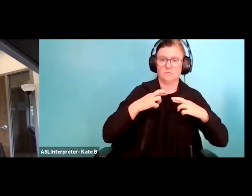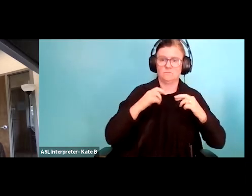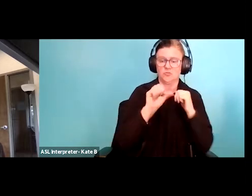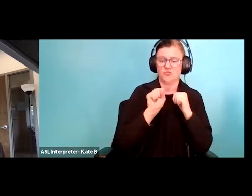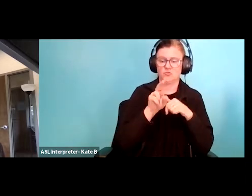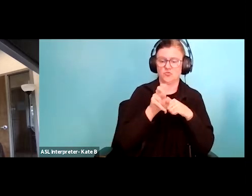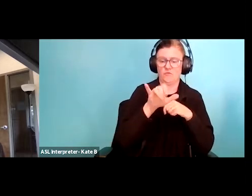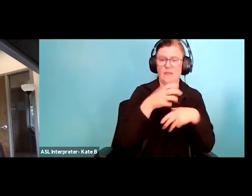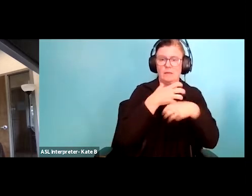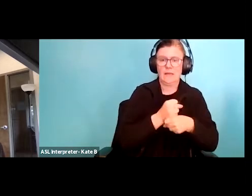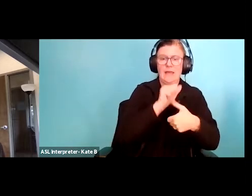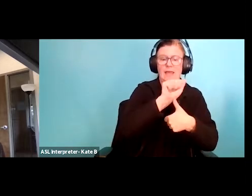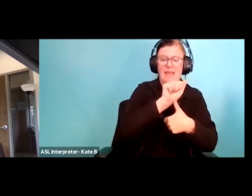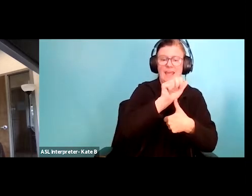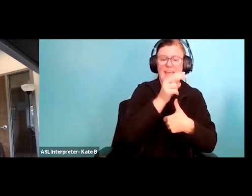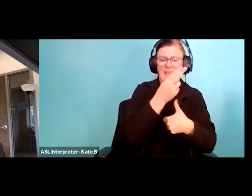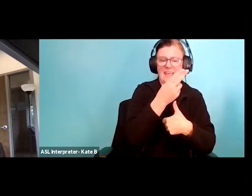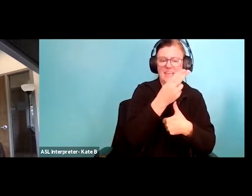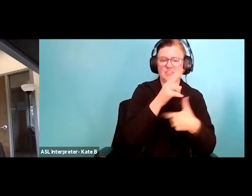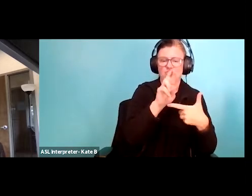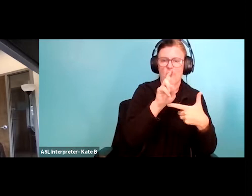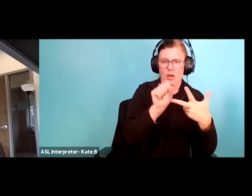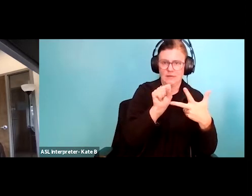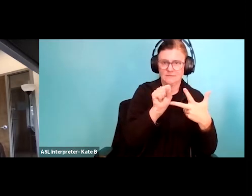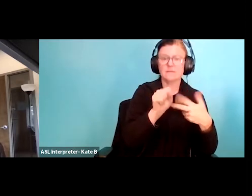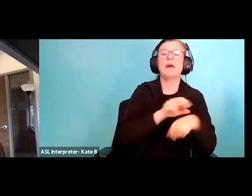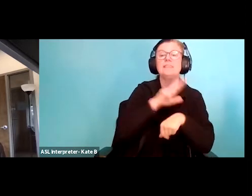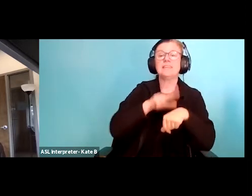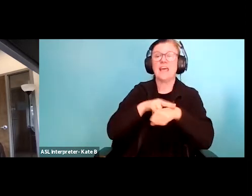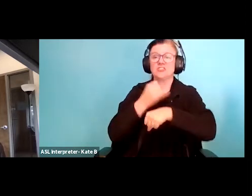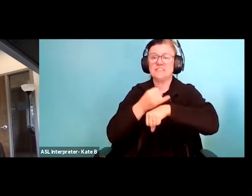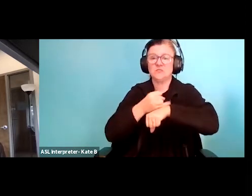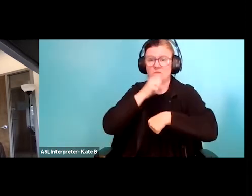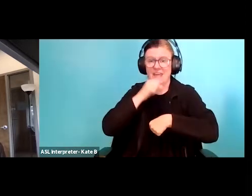Survey is supported by the National Institute of Aging and the Social Security Administration